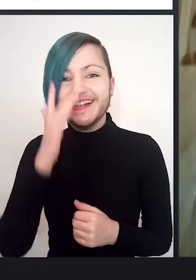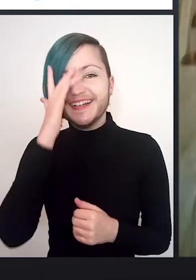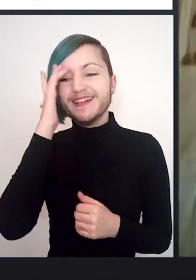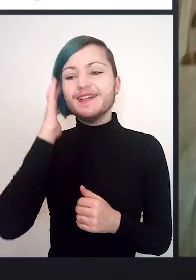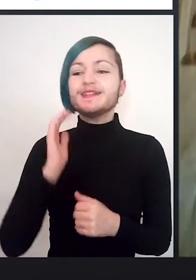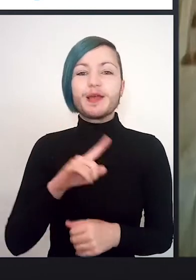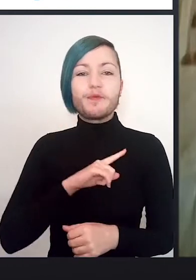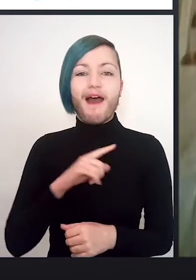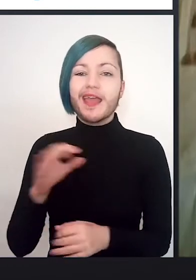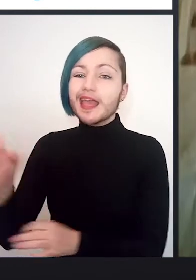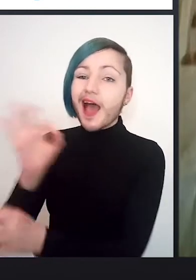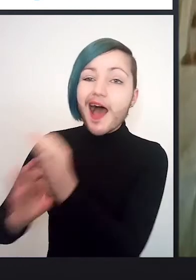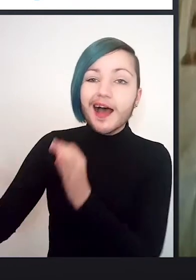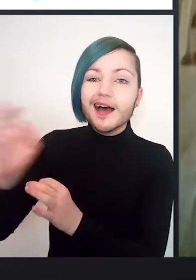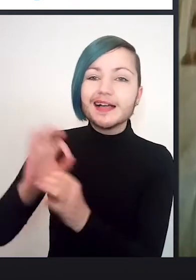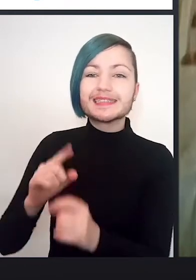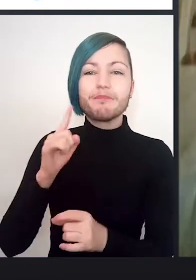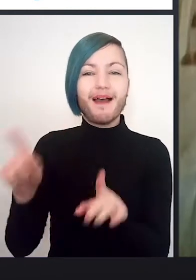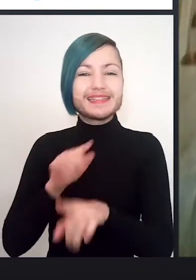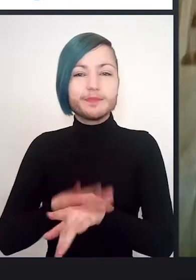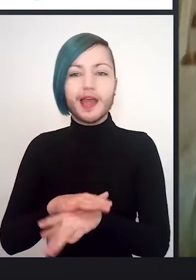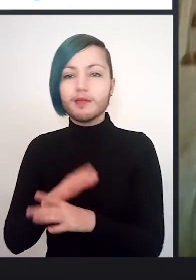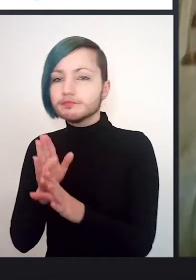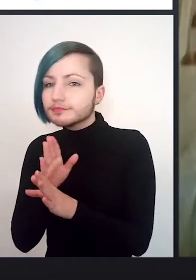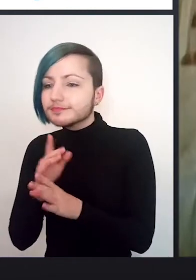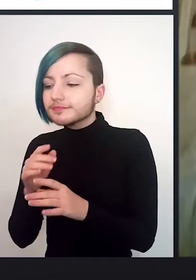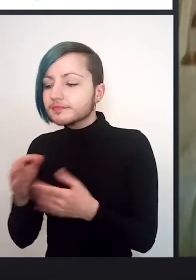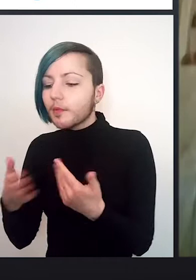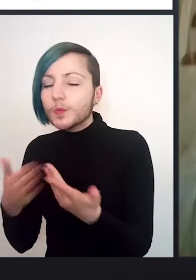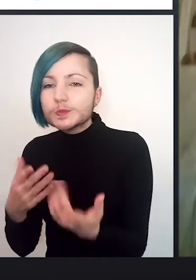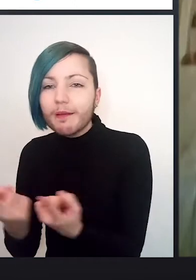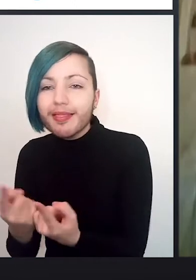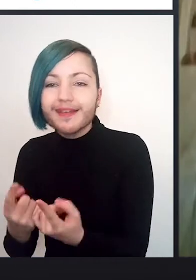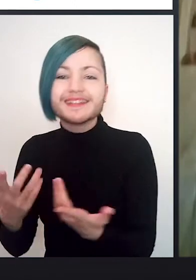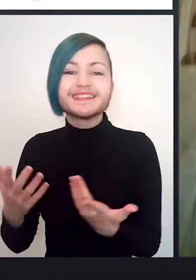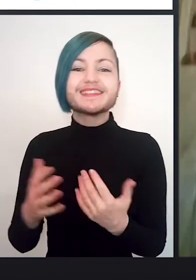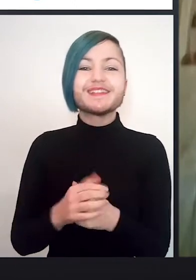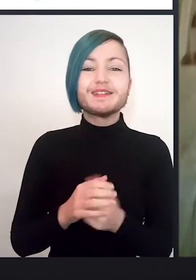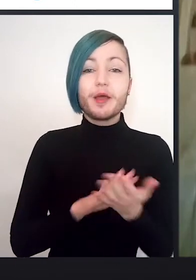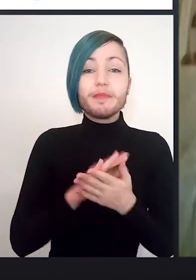Because, he's doing stuff whilst you're answering the questions, so you're not